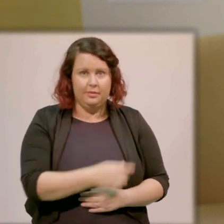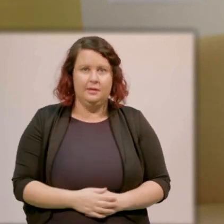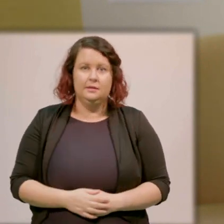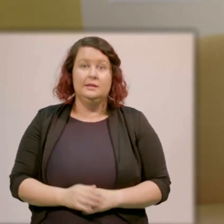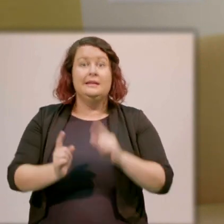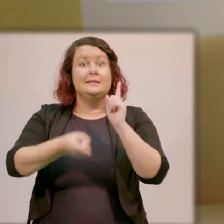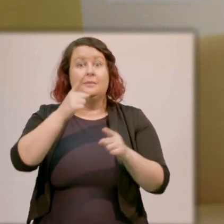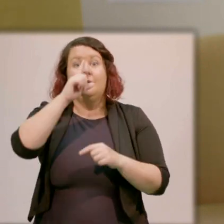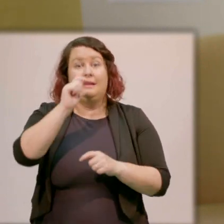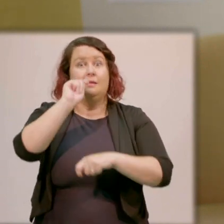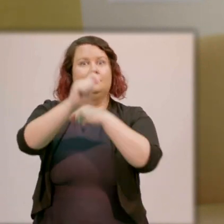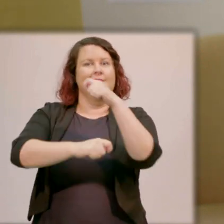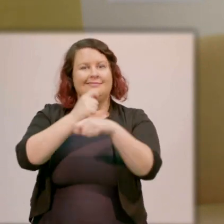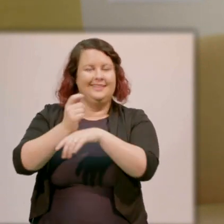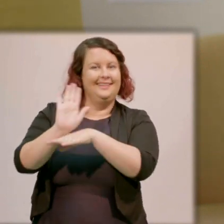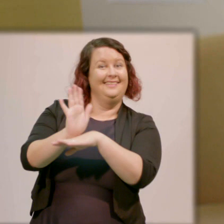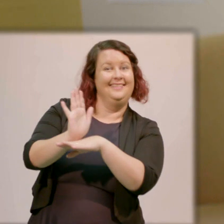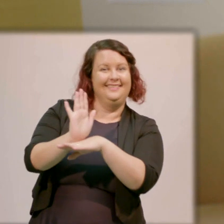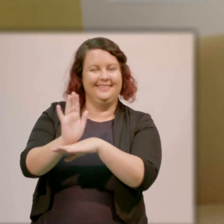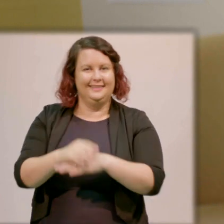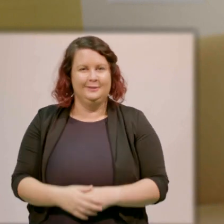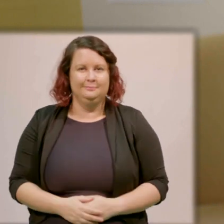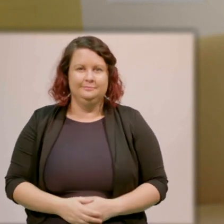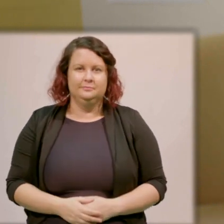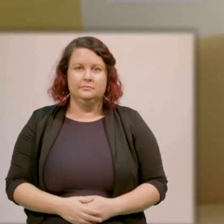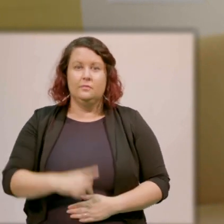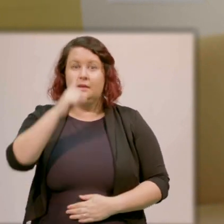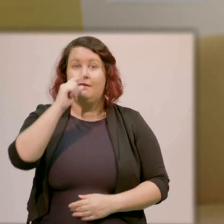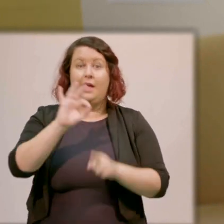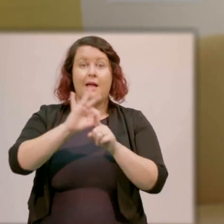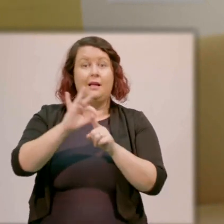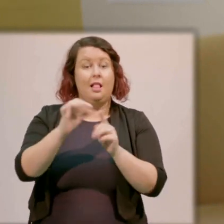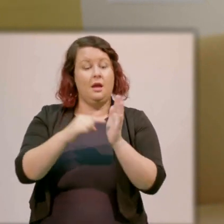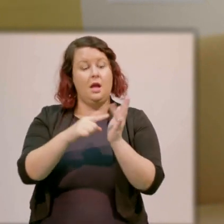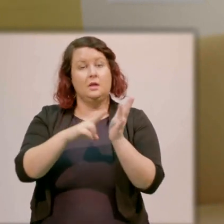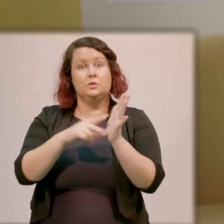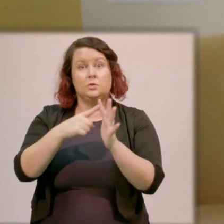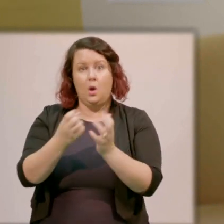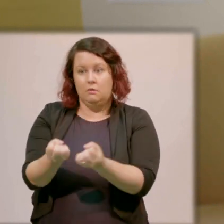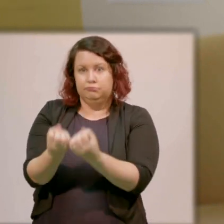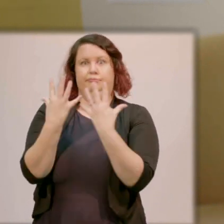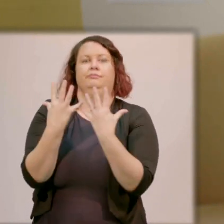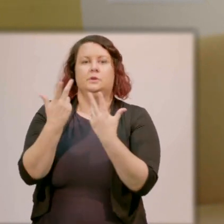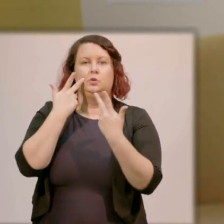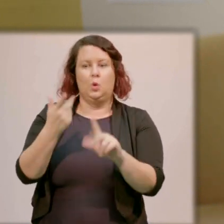and include illustrations, and computer-created characters. The types of visual features include colour and tone, which is used